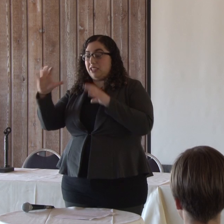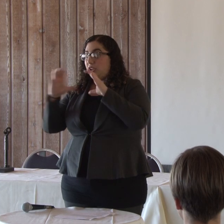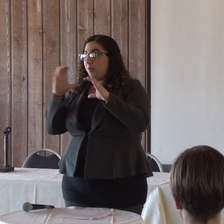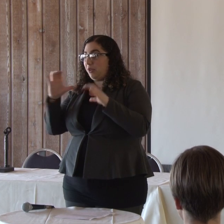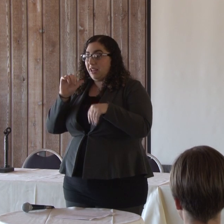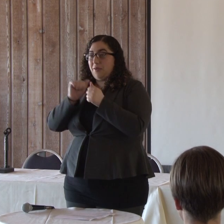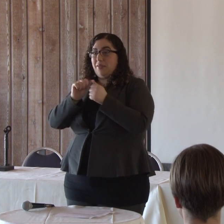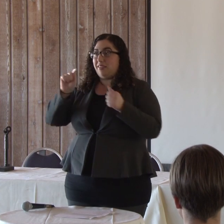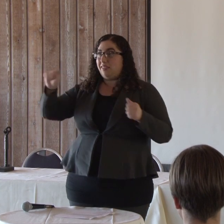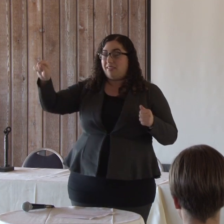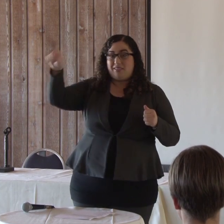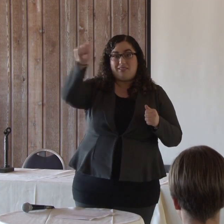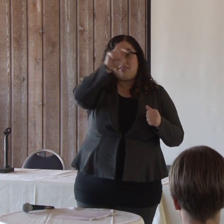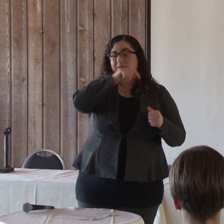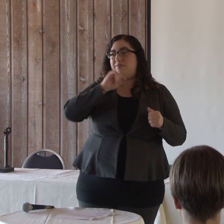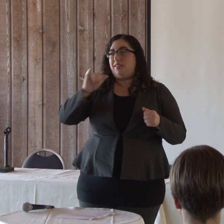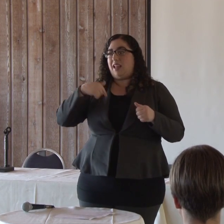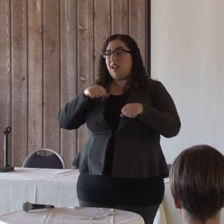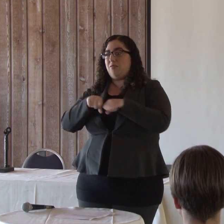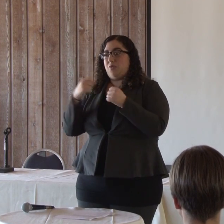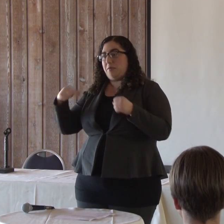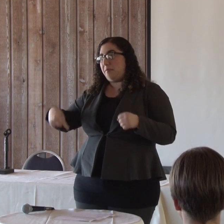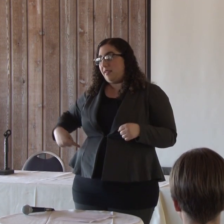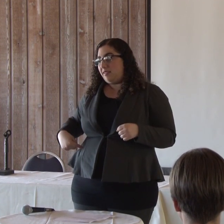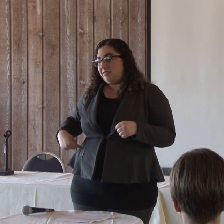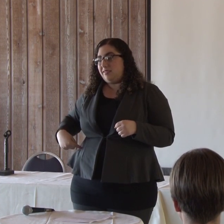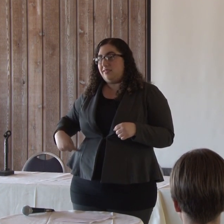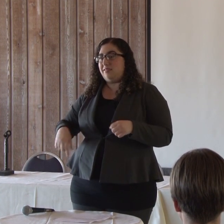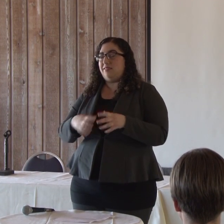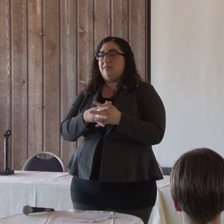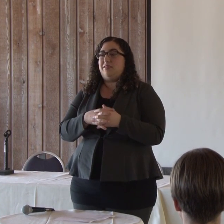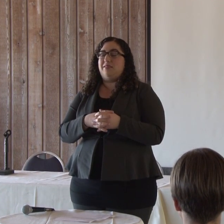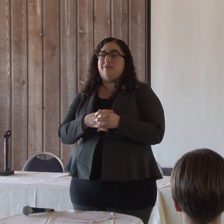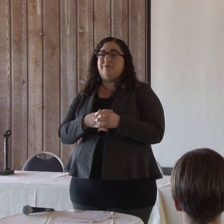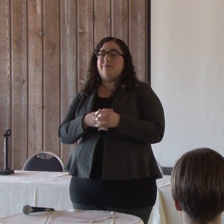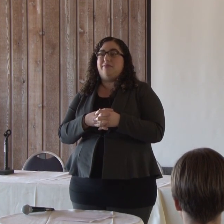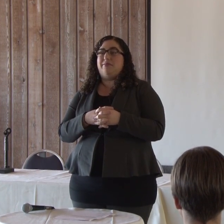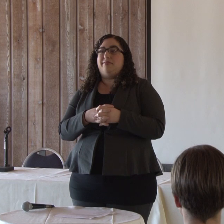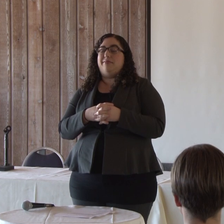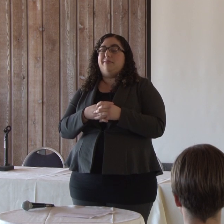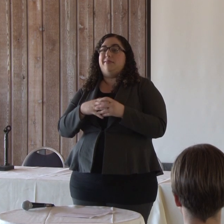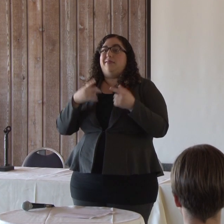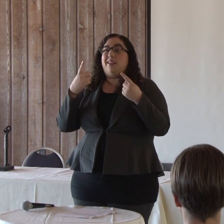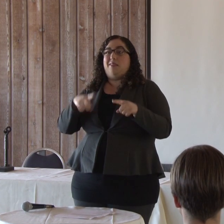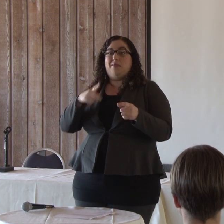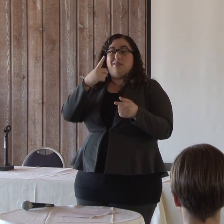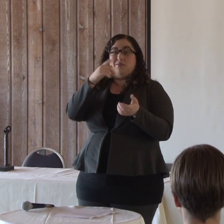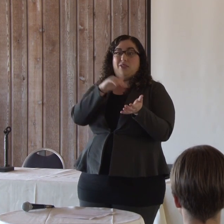And draw blood. And one nurse was trying to communicate that I had broken